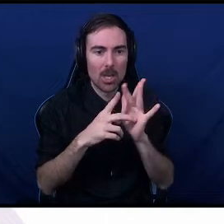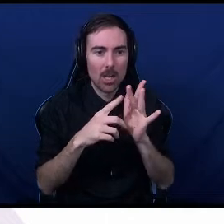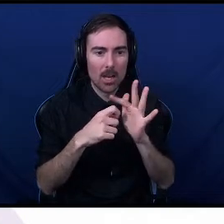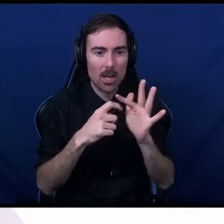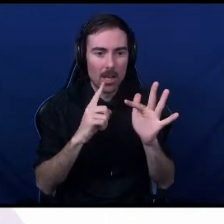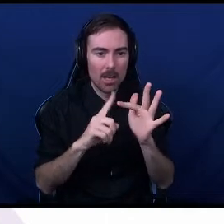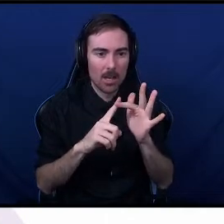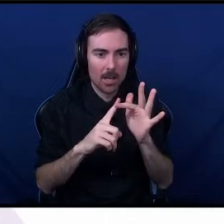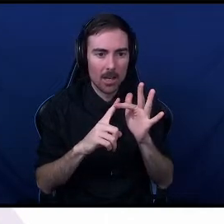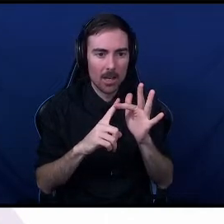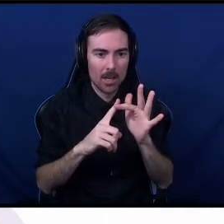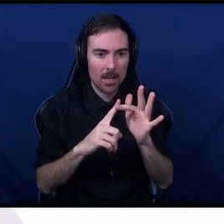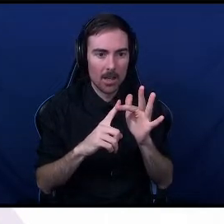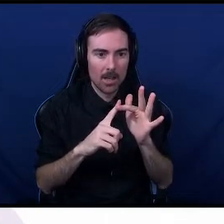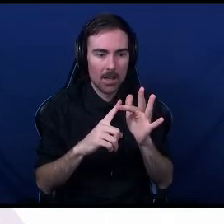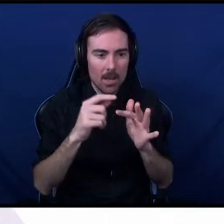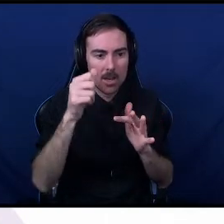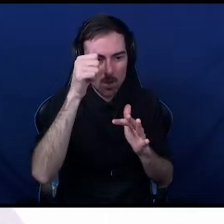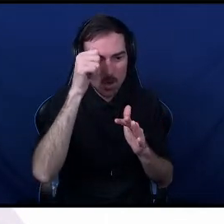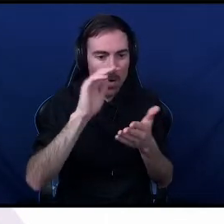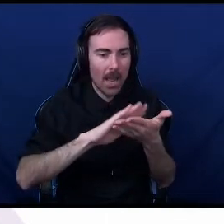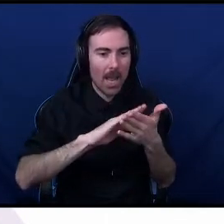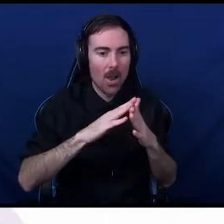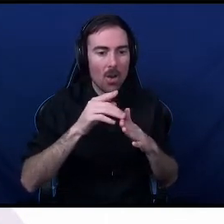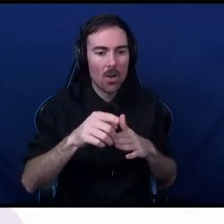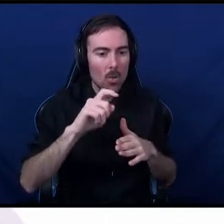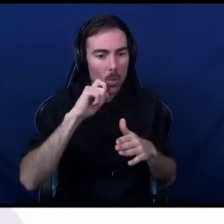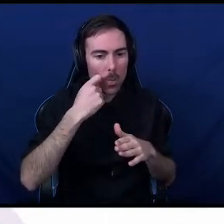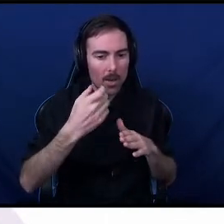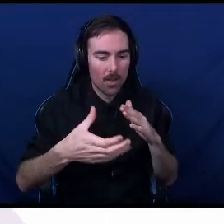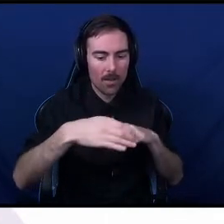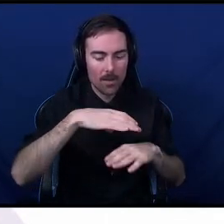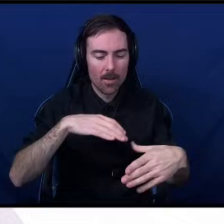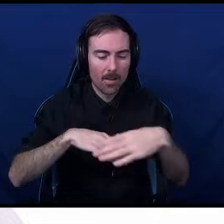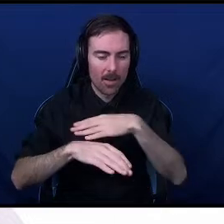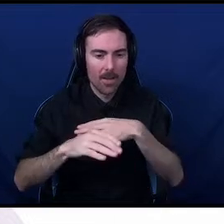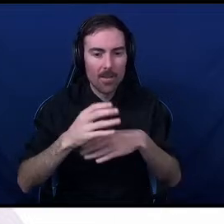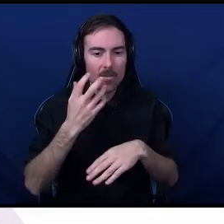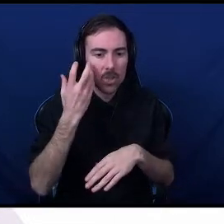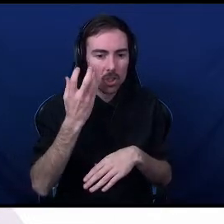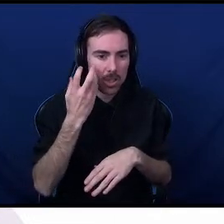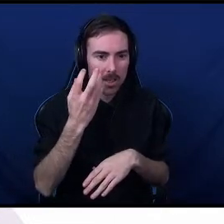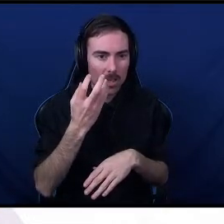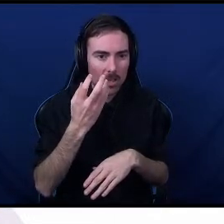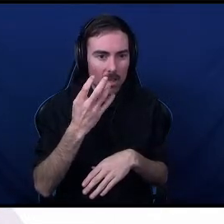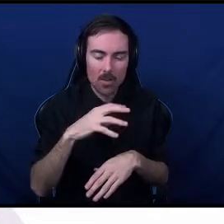on in the future. And if they're not thinking about that, if they're not thinking that far ahead, and looking at disability